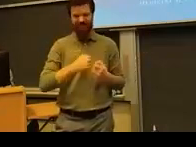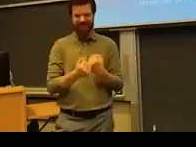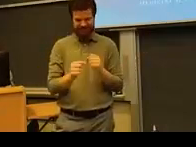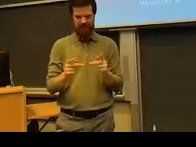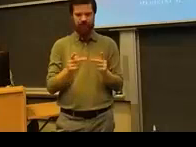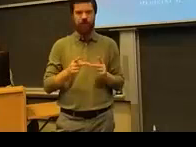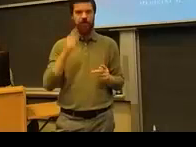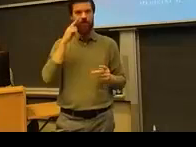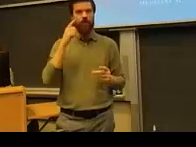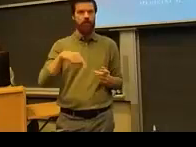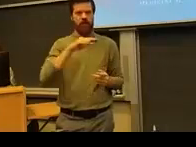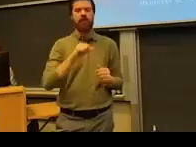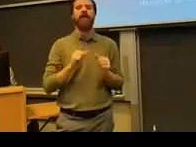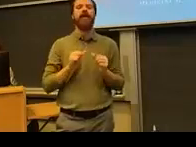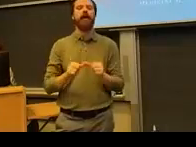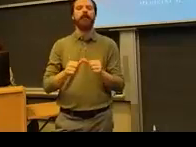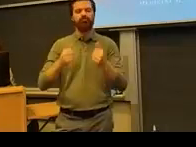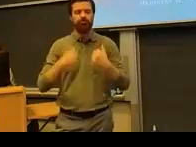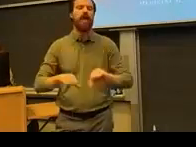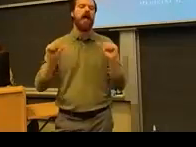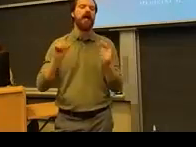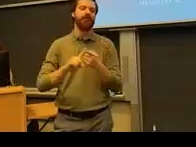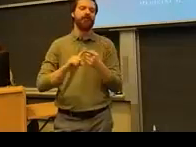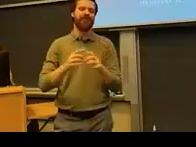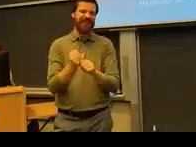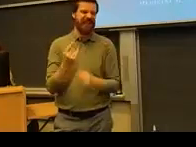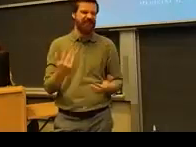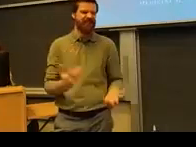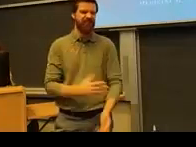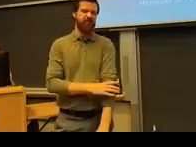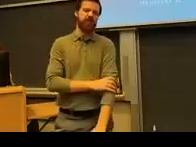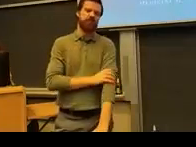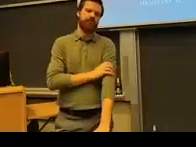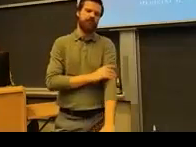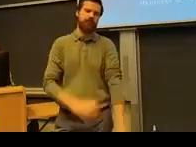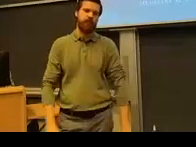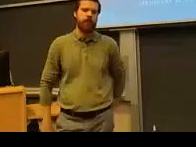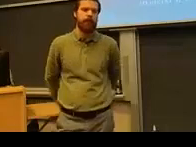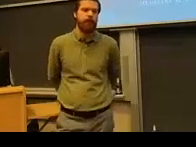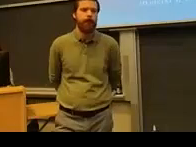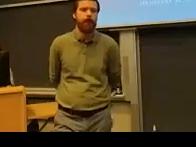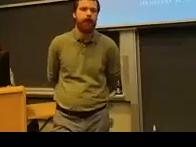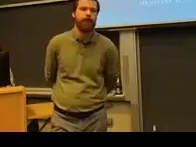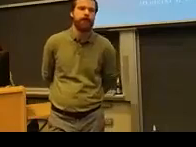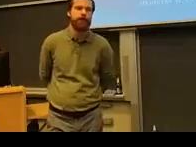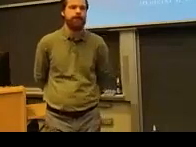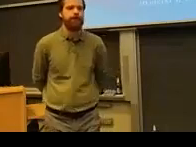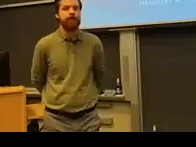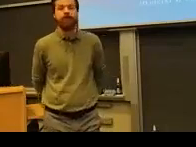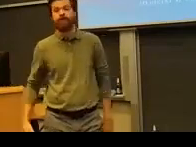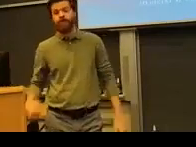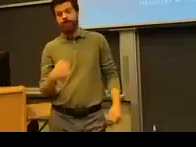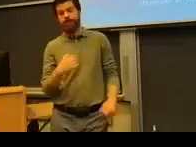and they can keep trying um to get it so um also having me here by myself I feel like has increased